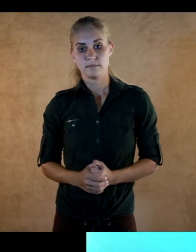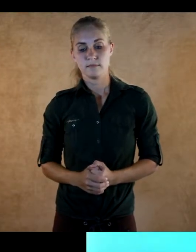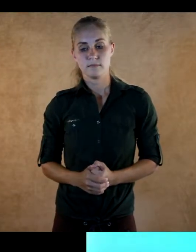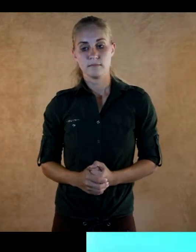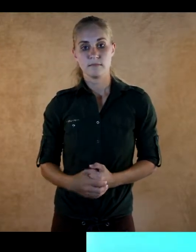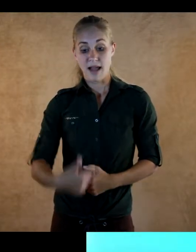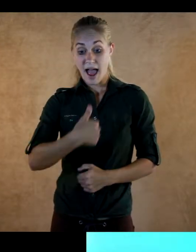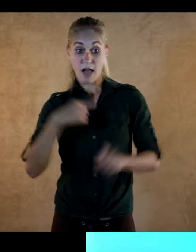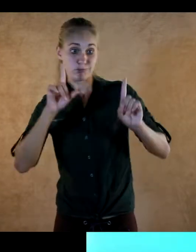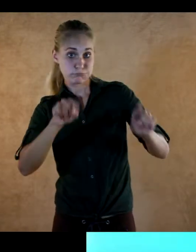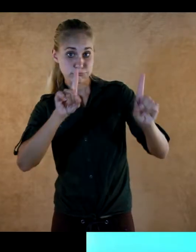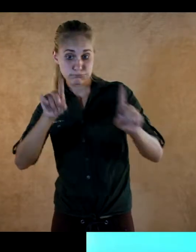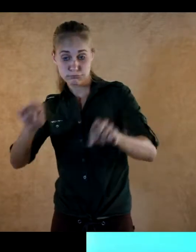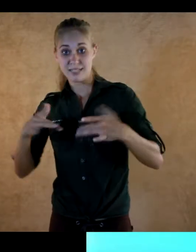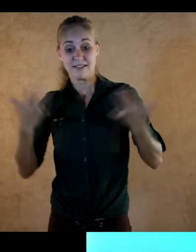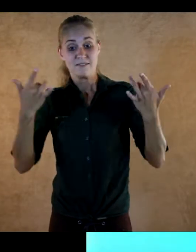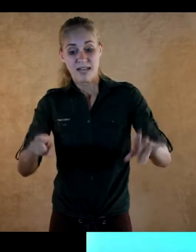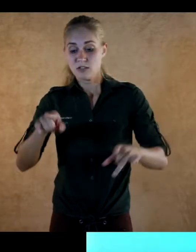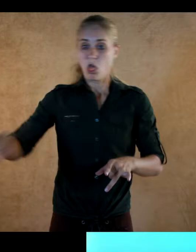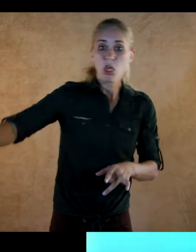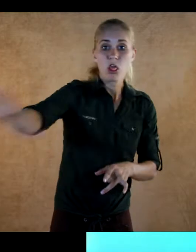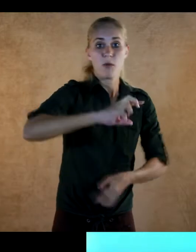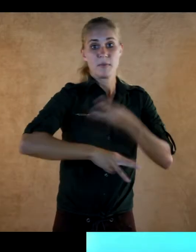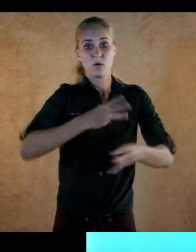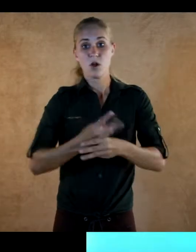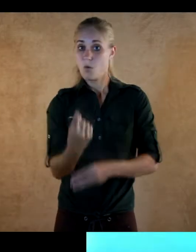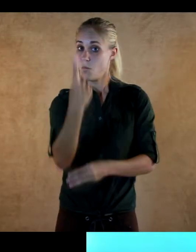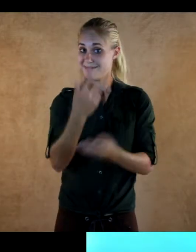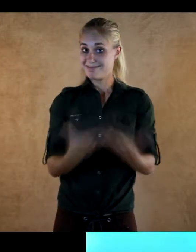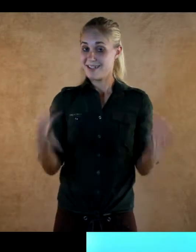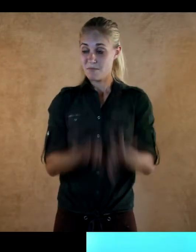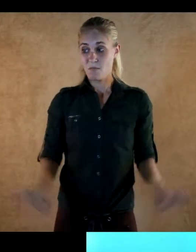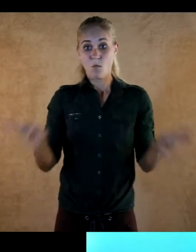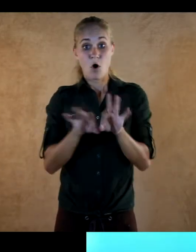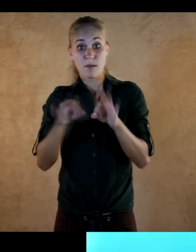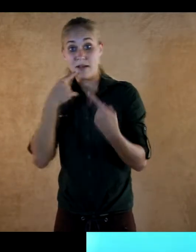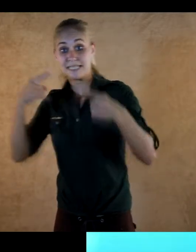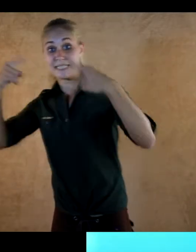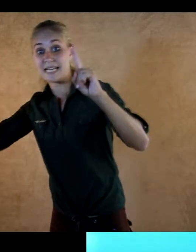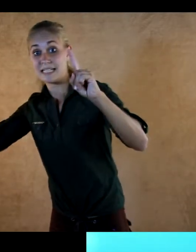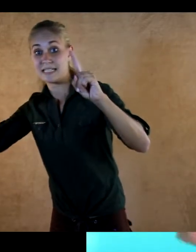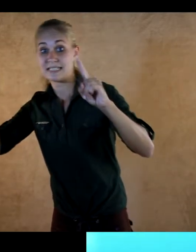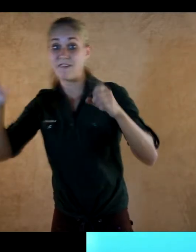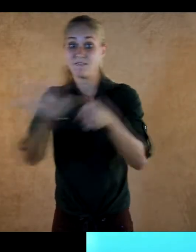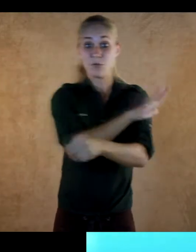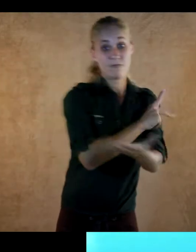I have been to events all over the world and I'll tell you the one thing I found that makes the difference between success and complete failure